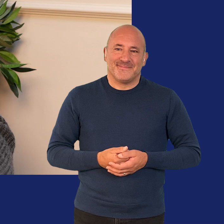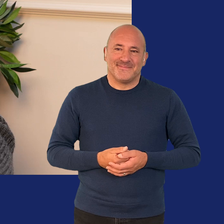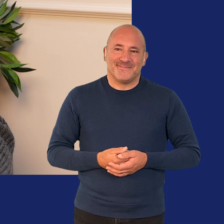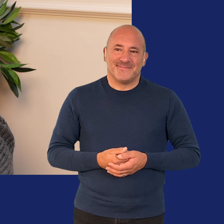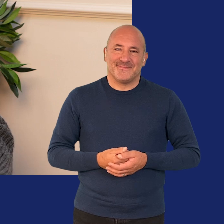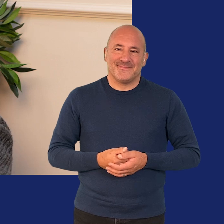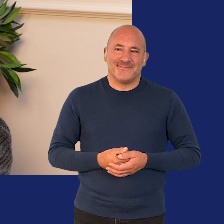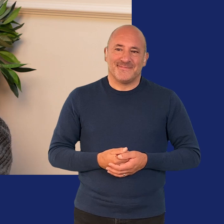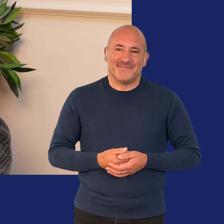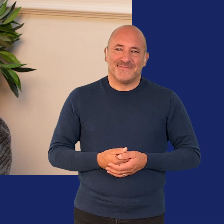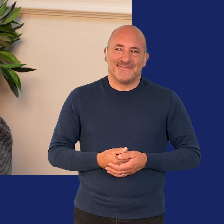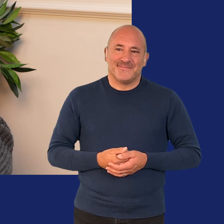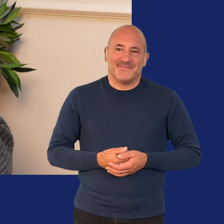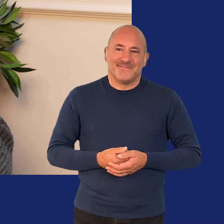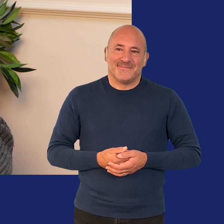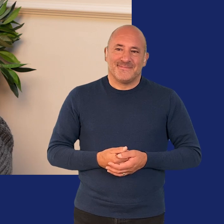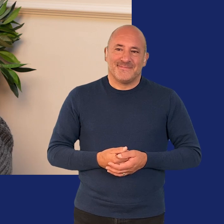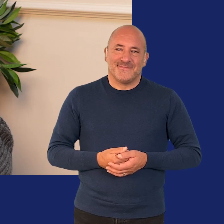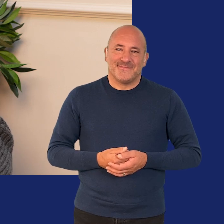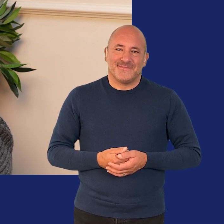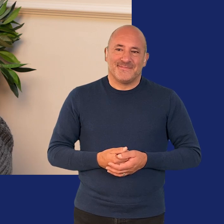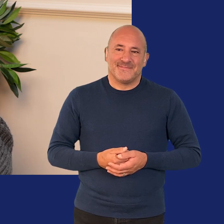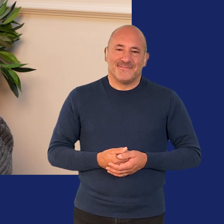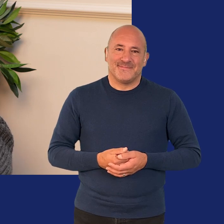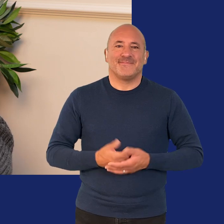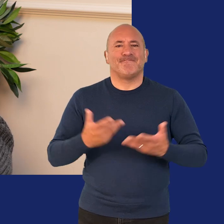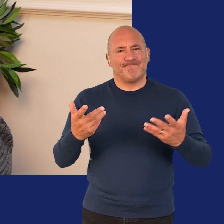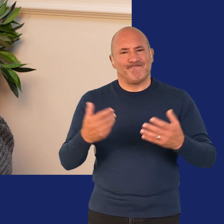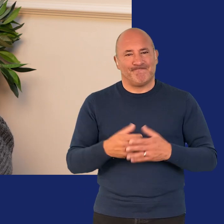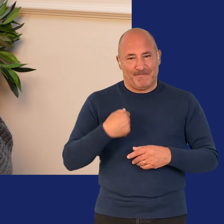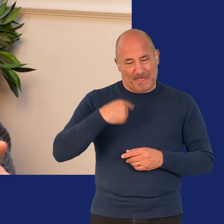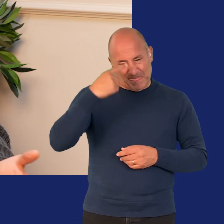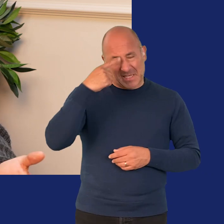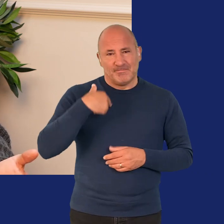um, people can sort of quickly tell.